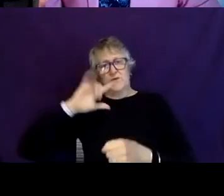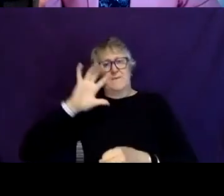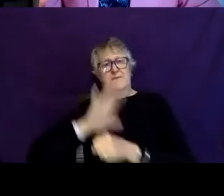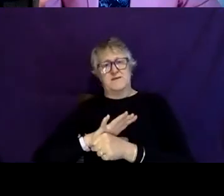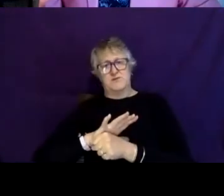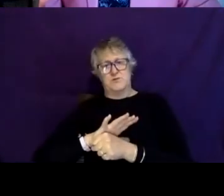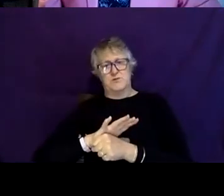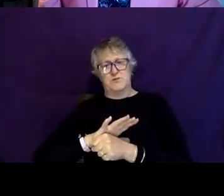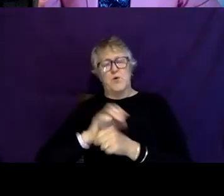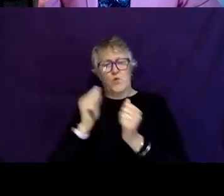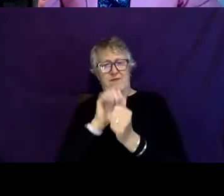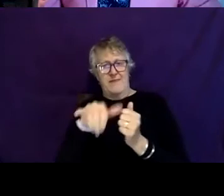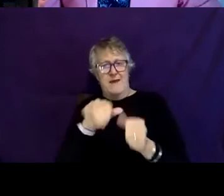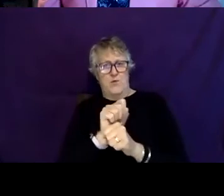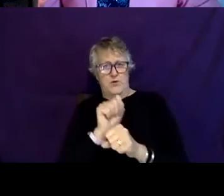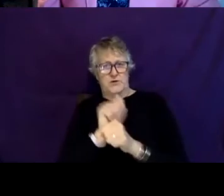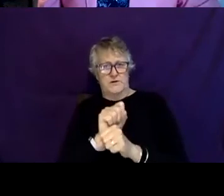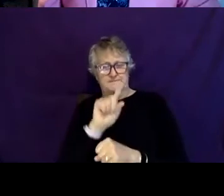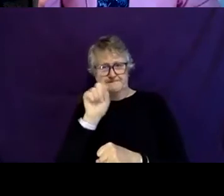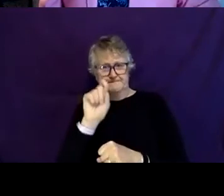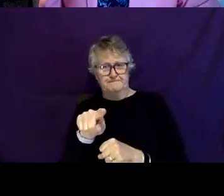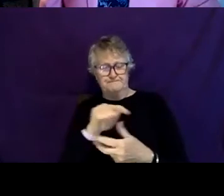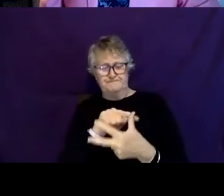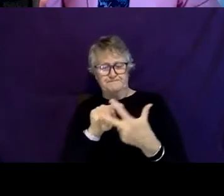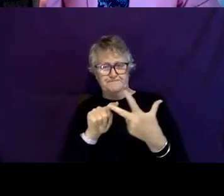And,